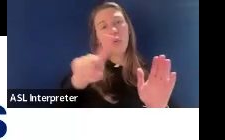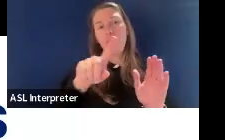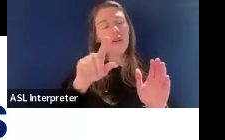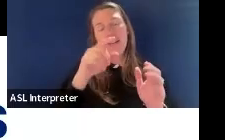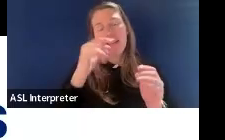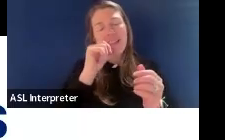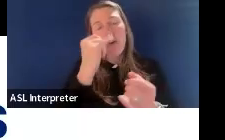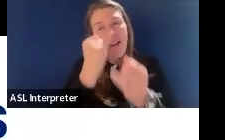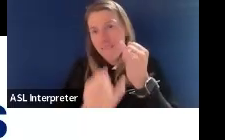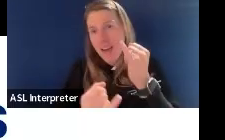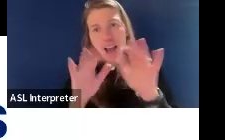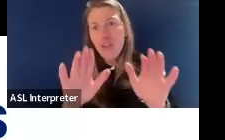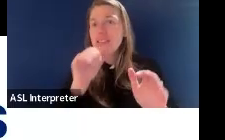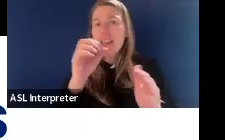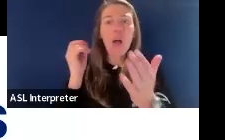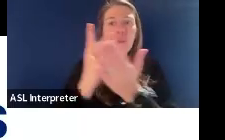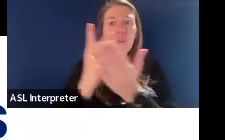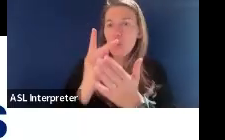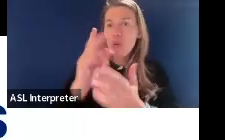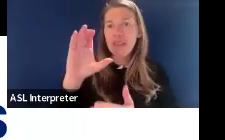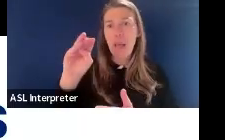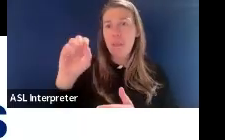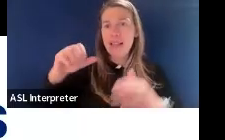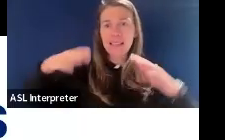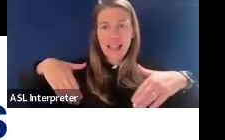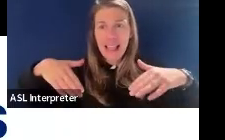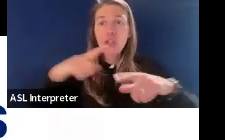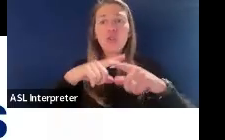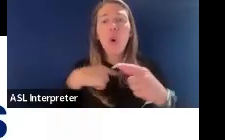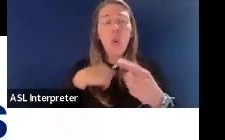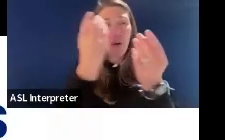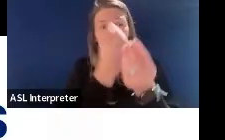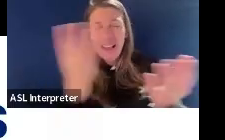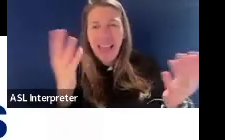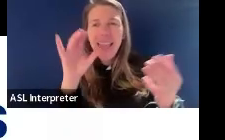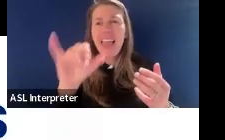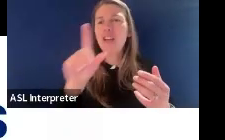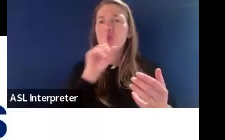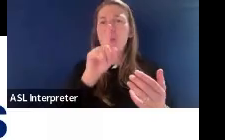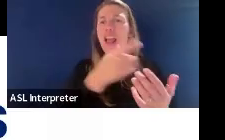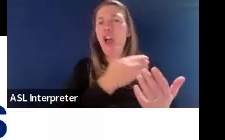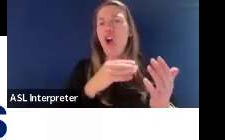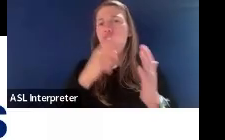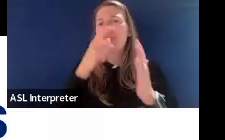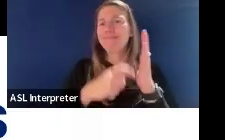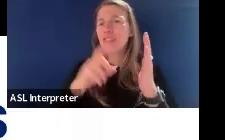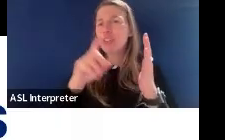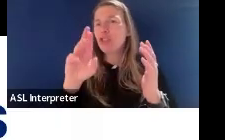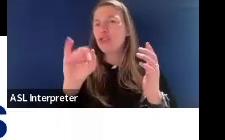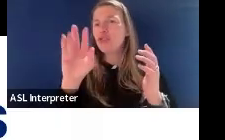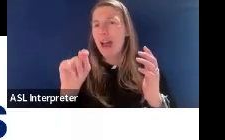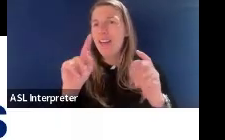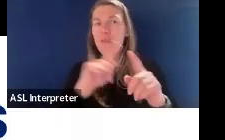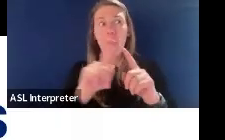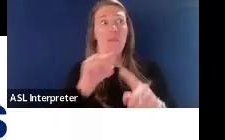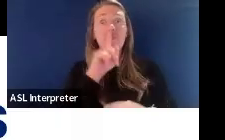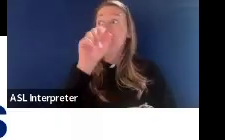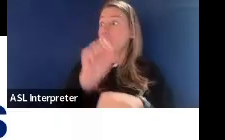decisions. They haven't been approved by CMS. So what we're sharing is sort of, you know, a draft road map, but nothing I'm saying here. Is it all set in stone?